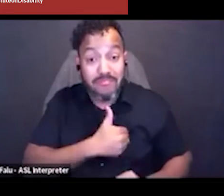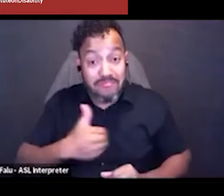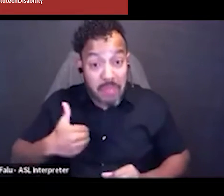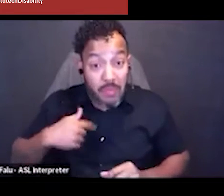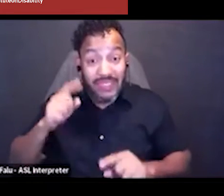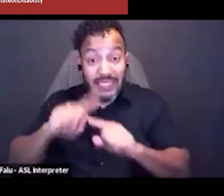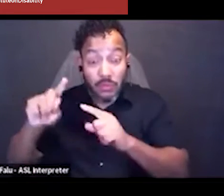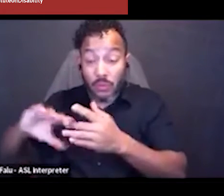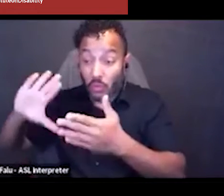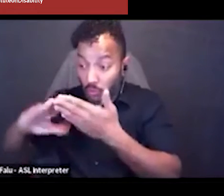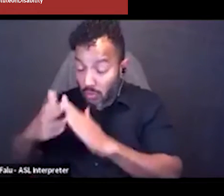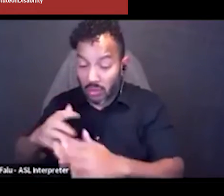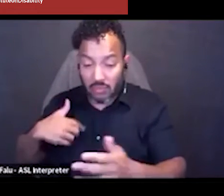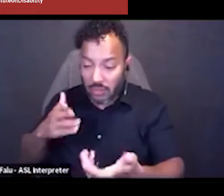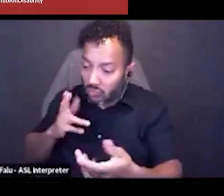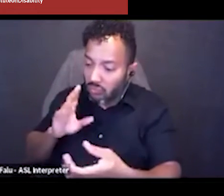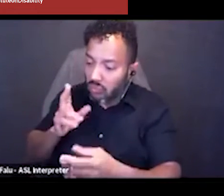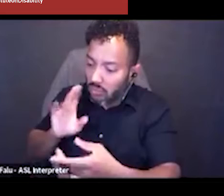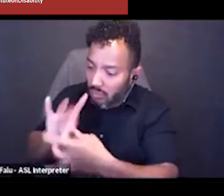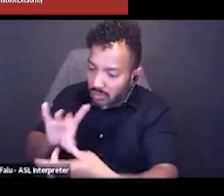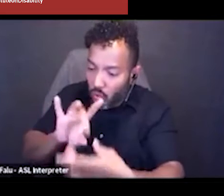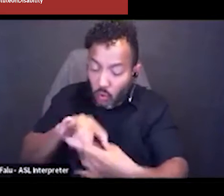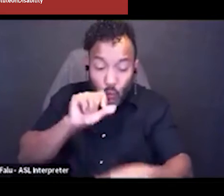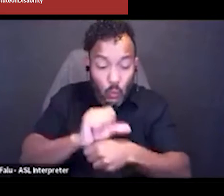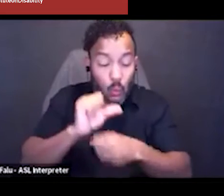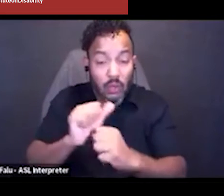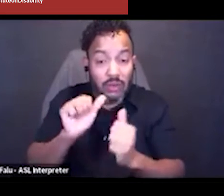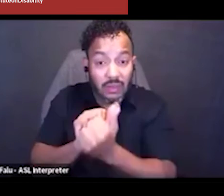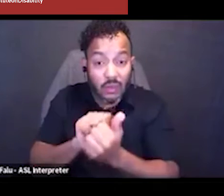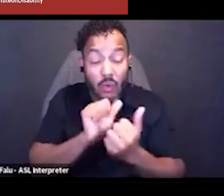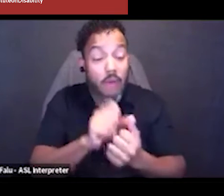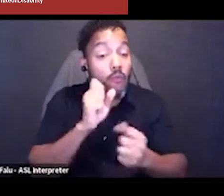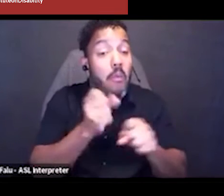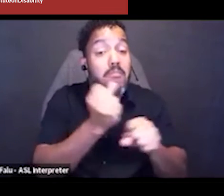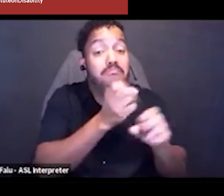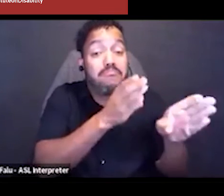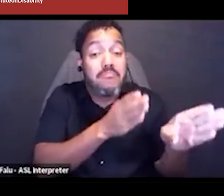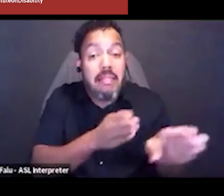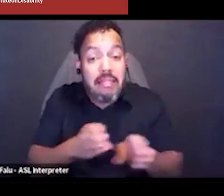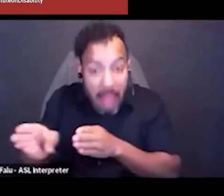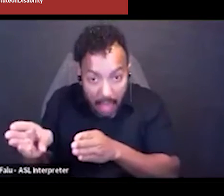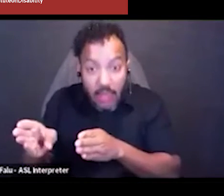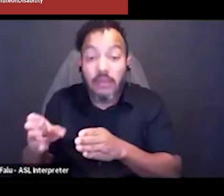to work side by side in planning and exercising.